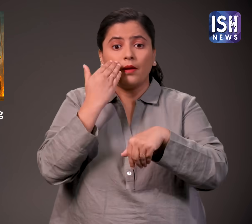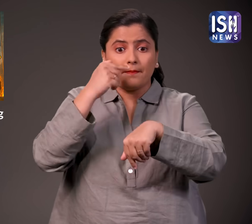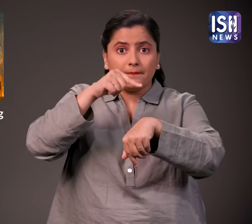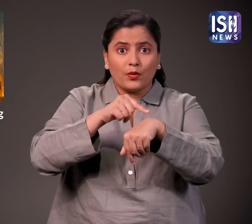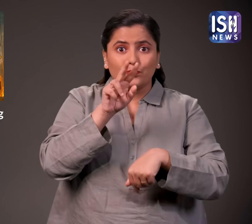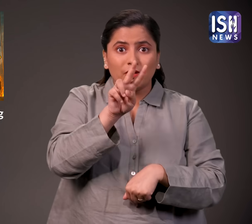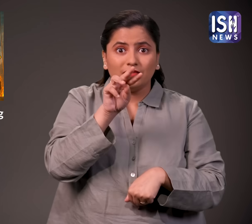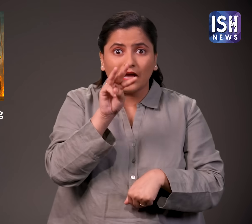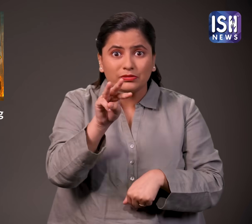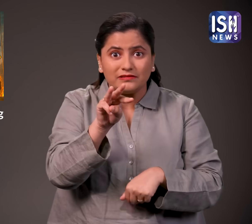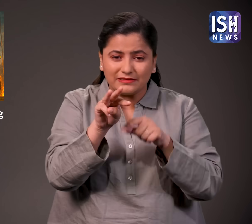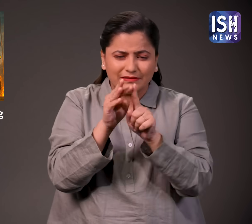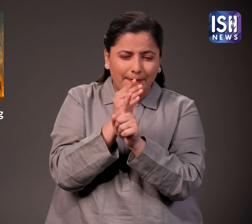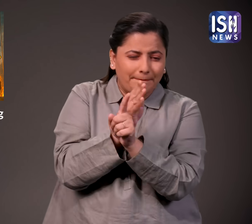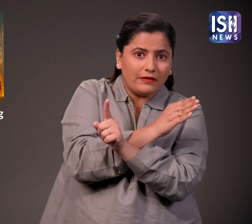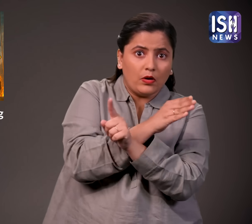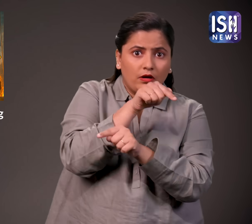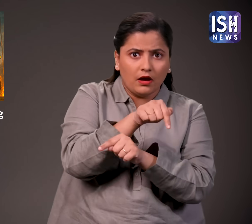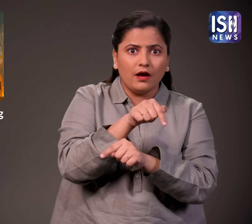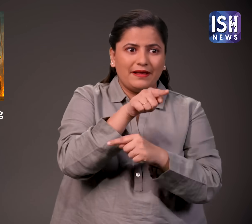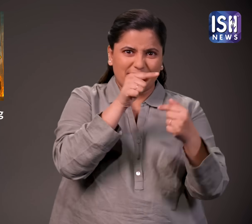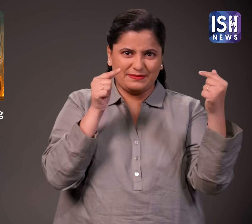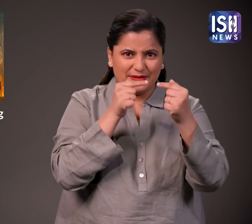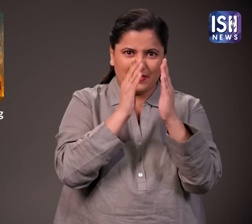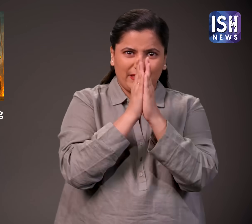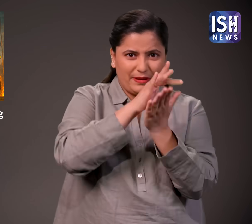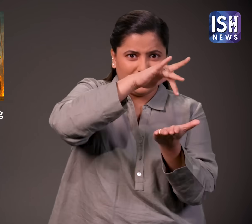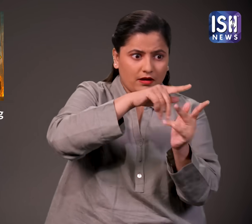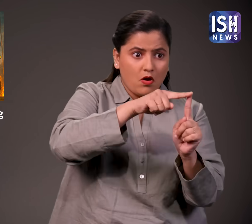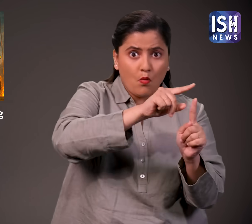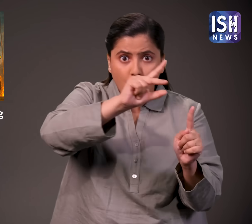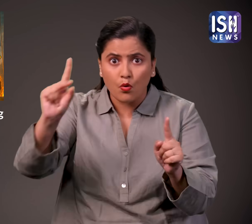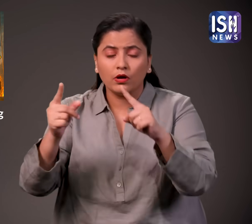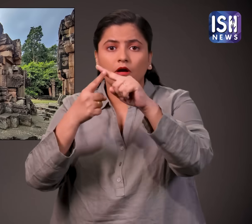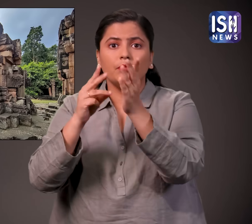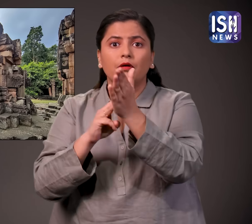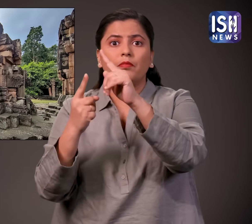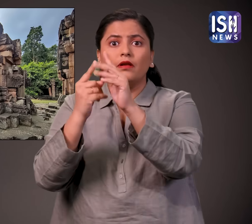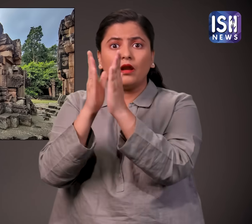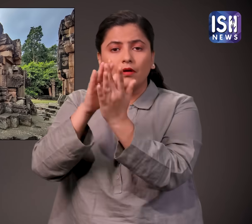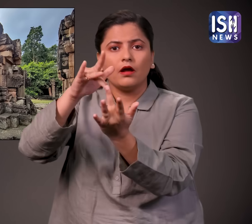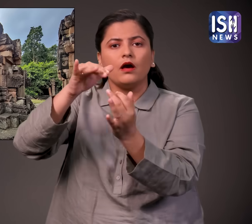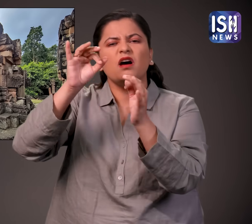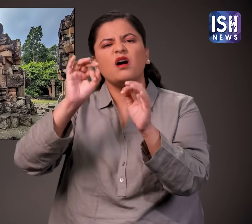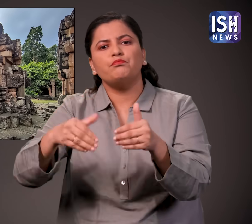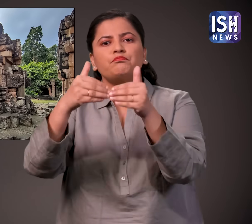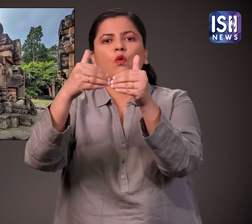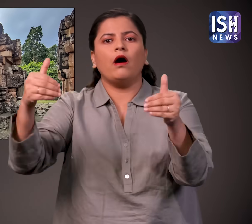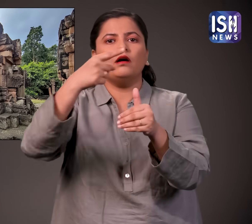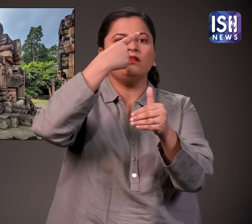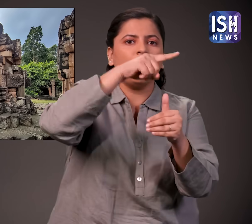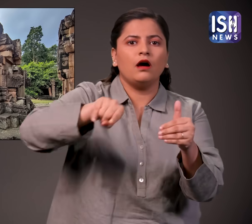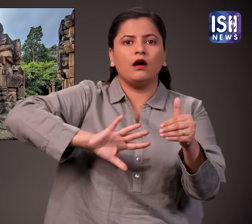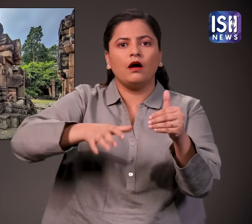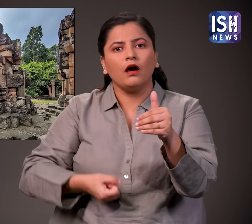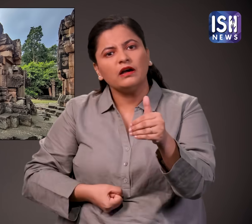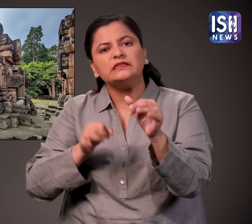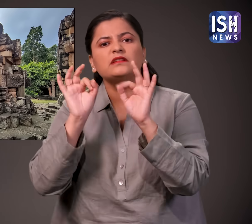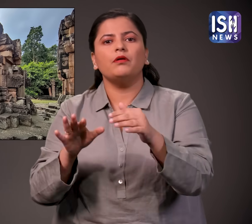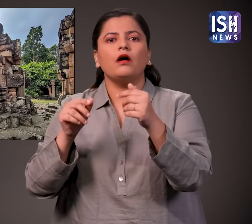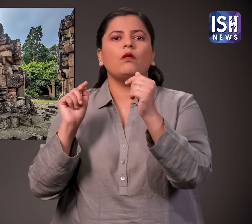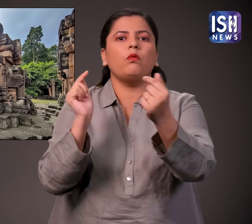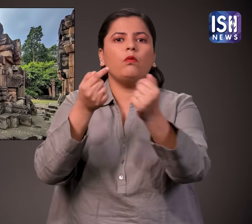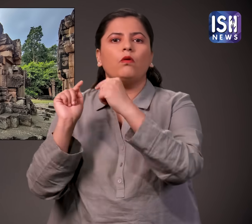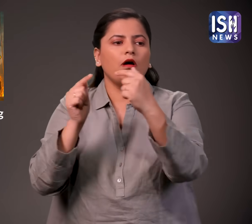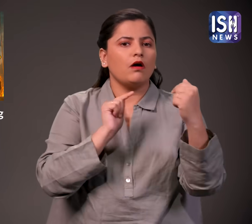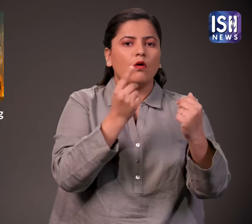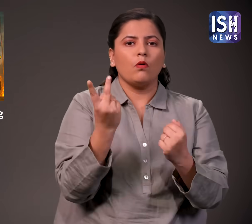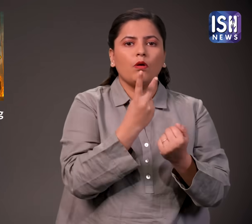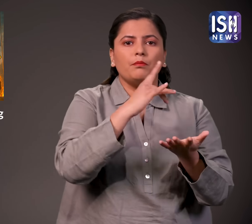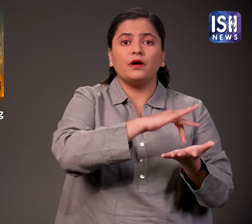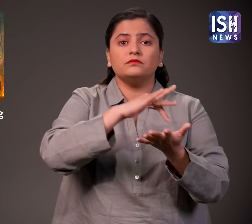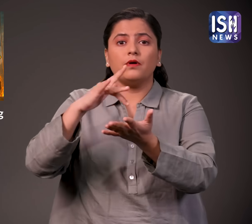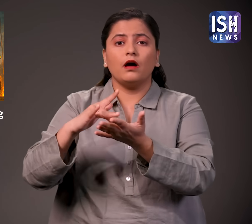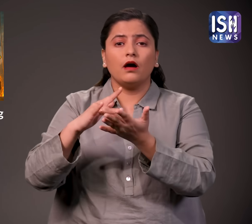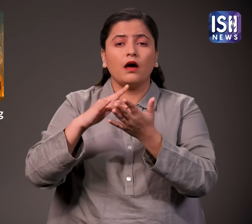Since the early 2000s, another temple called Ta Moan Thom has also become part of the Thailand - Cambodia dispute.